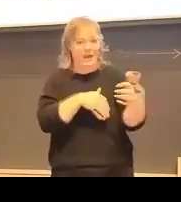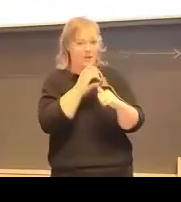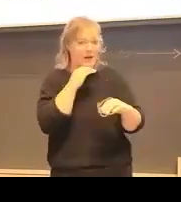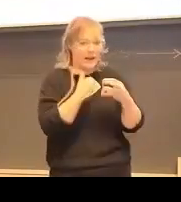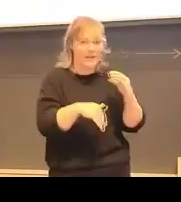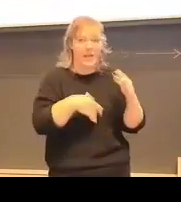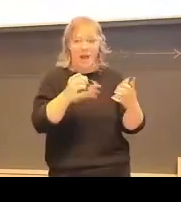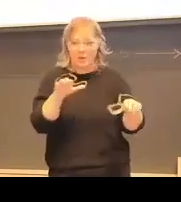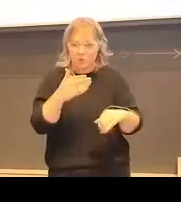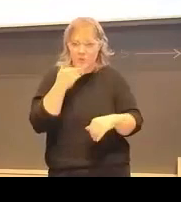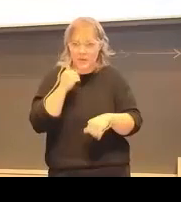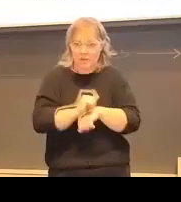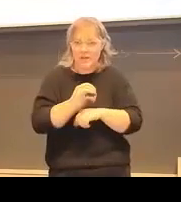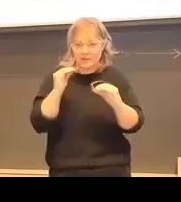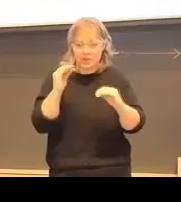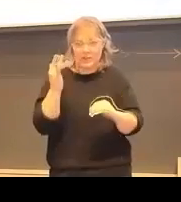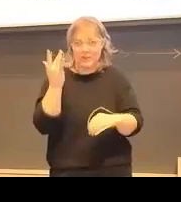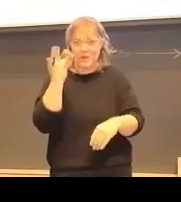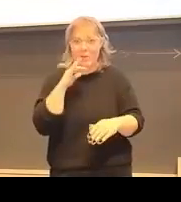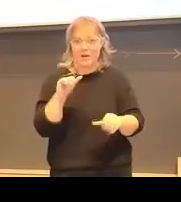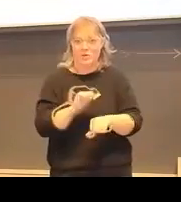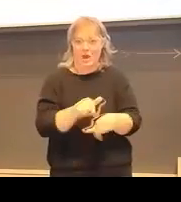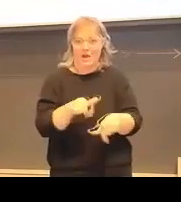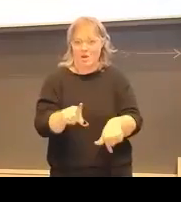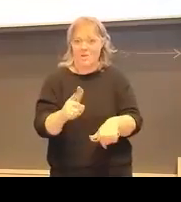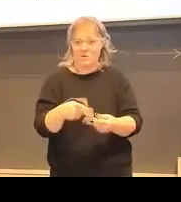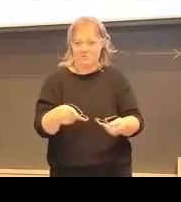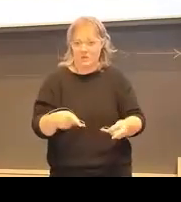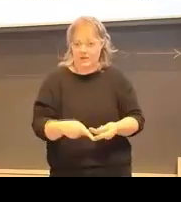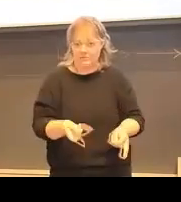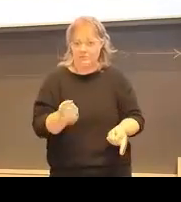do a better job teaching it's why I wanted a job here in the first place but finding time to talk